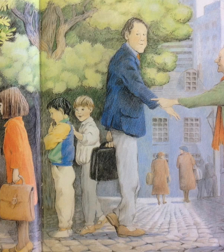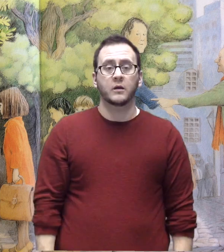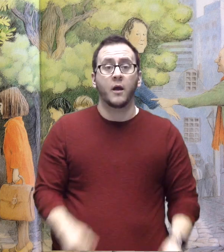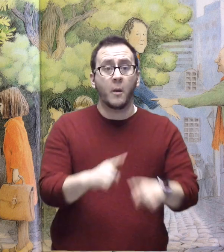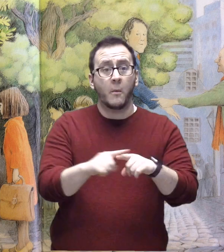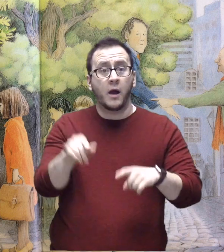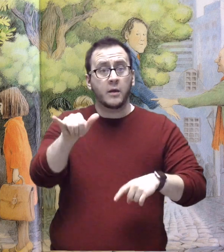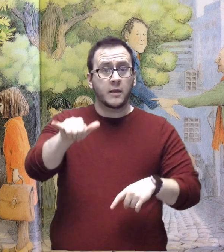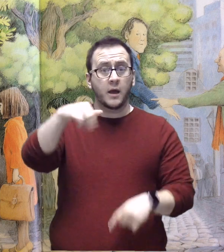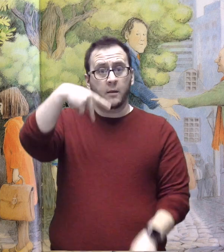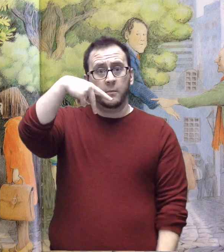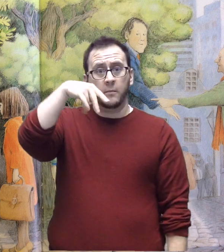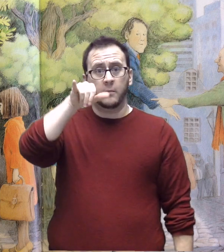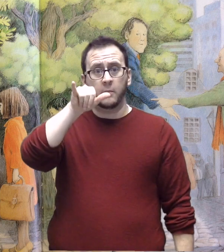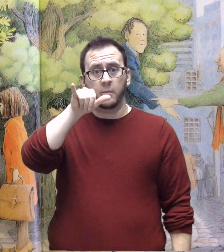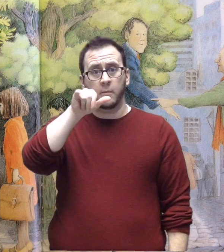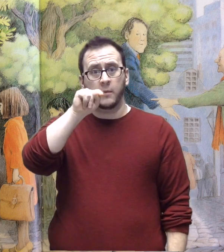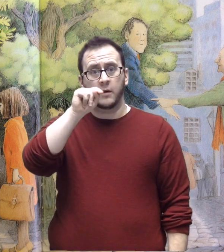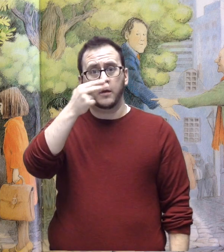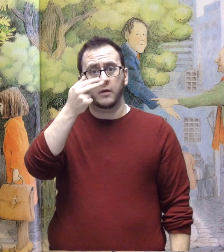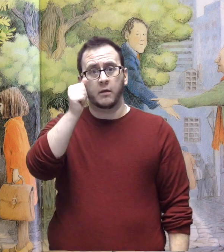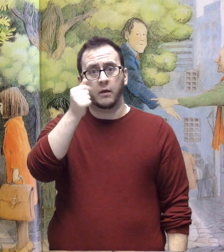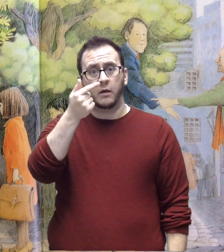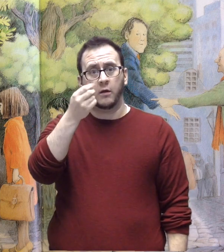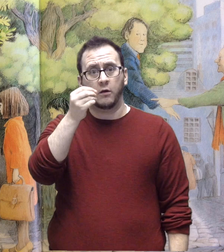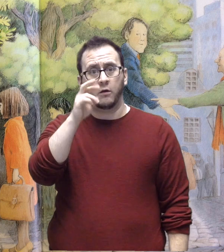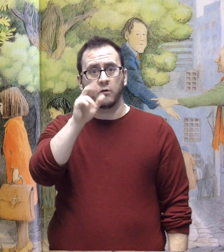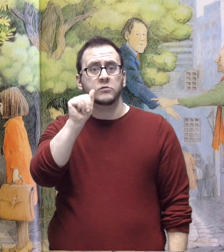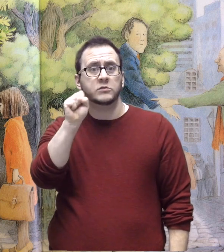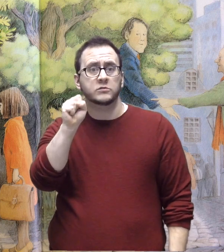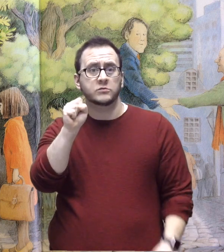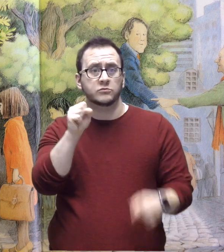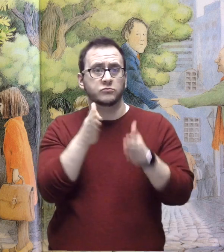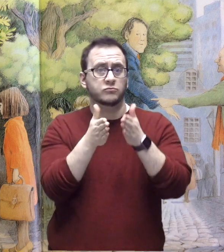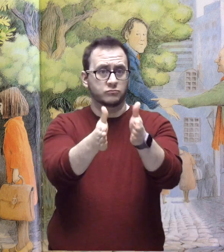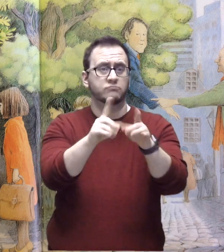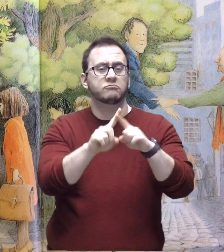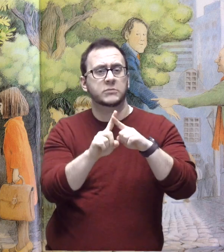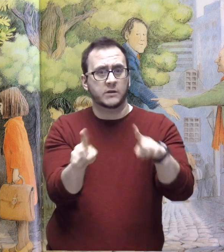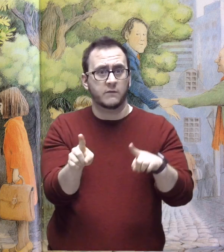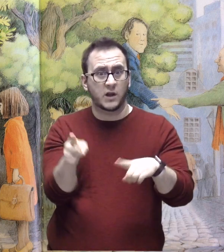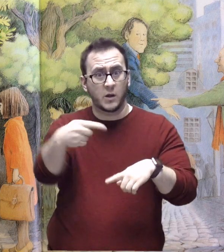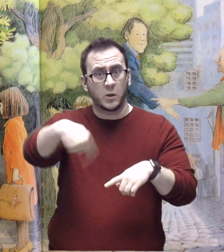Unlike Aristotle Street, the people who lived on Pythagoras Place talked to their neighbors.